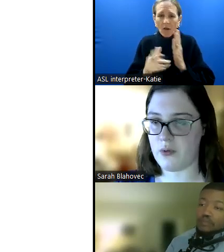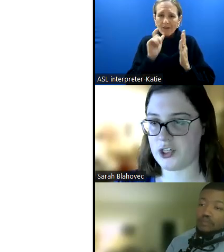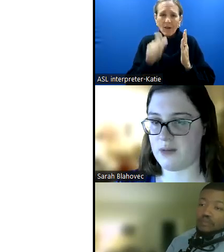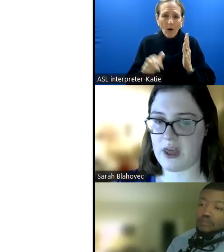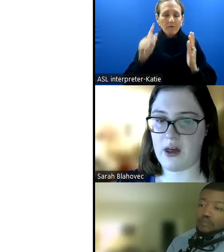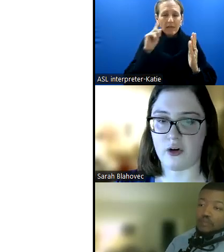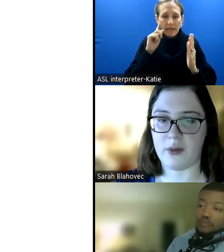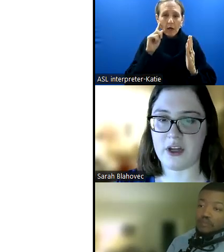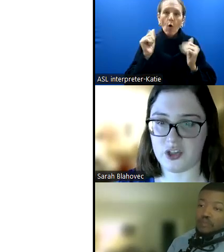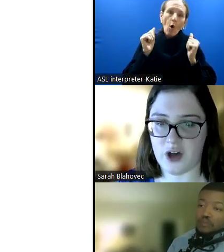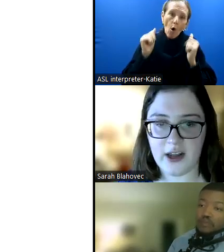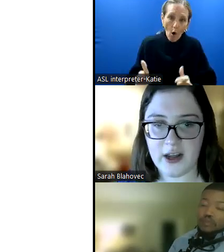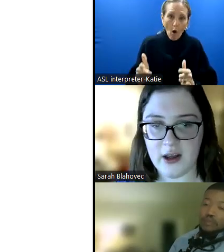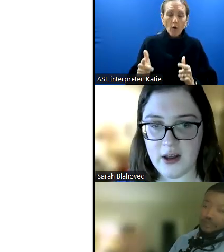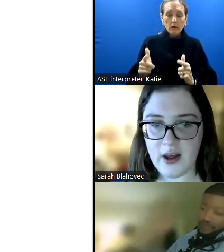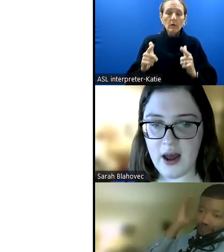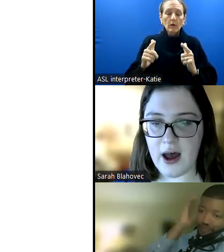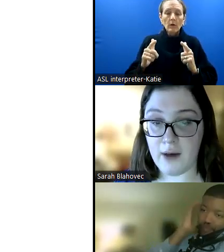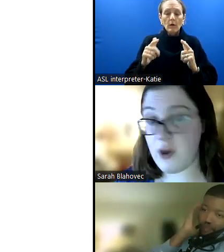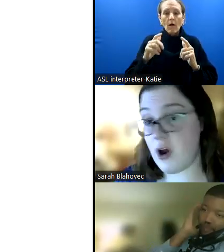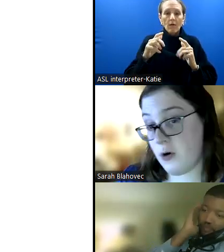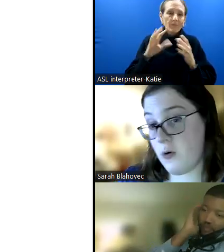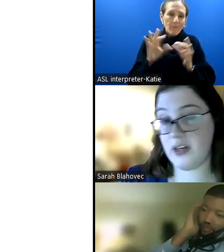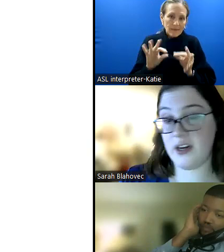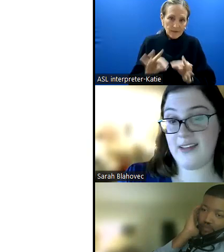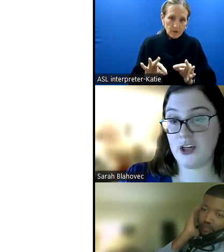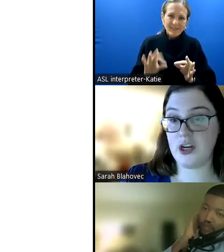which can be a little bit distracting. We are recording today's session,